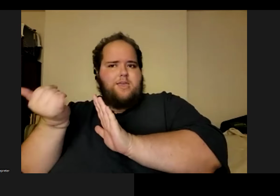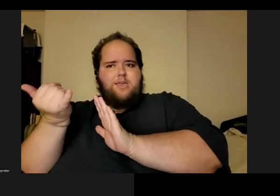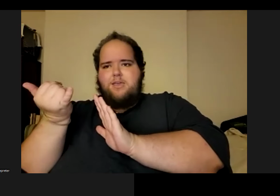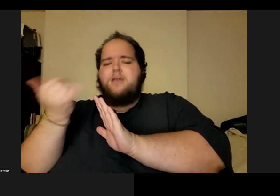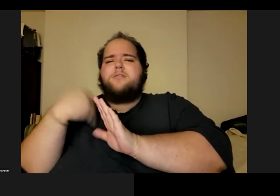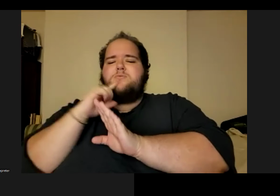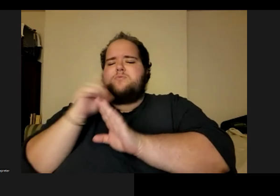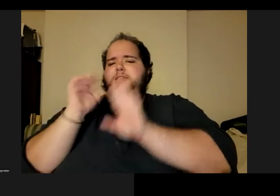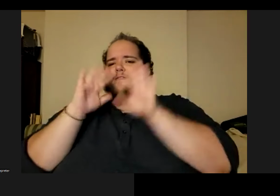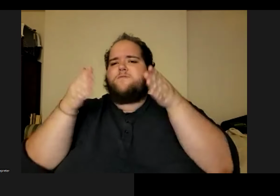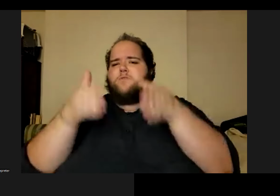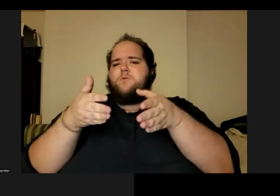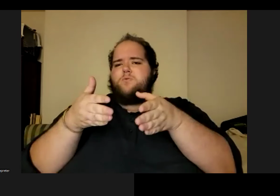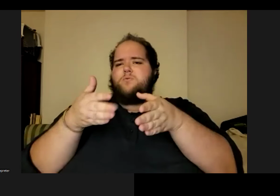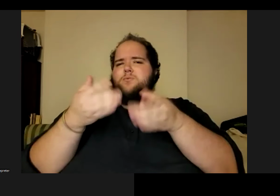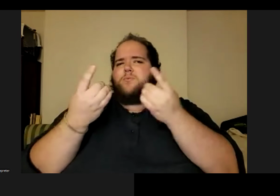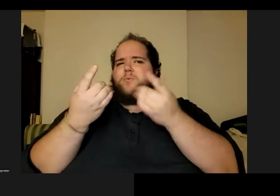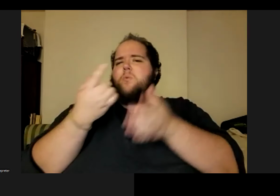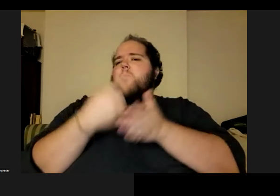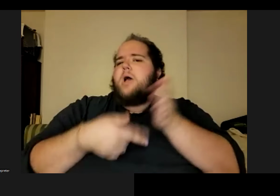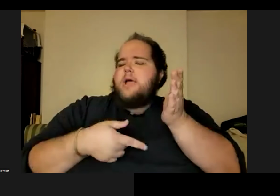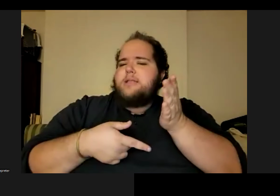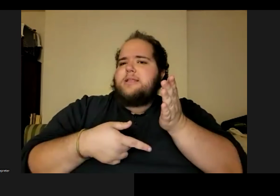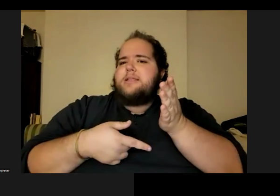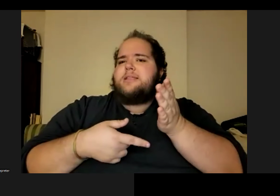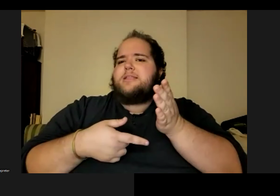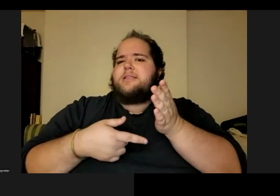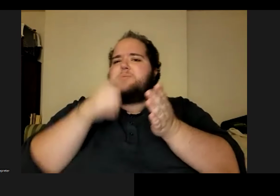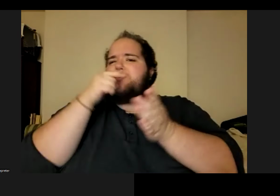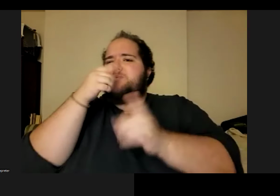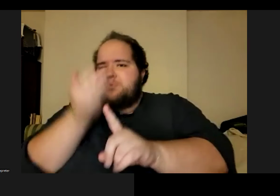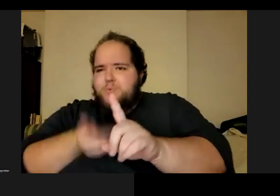what are you doing or like the Like, who are you?